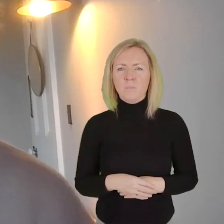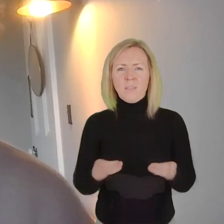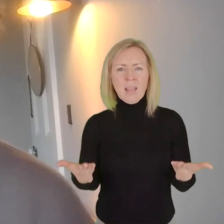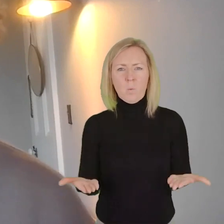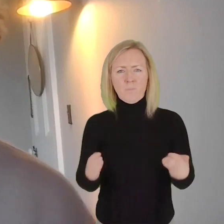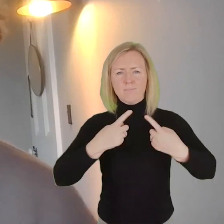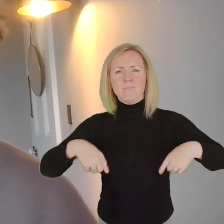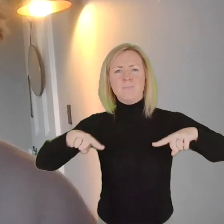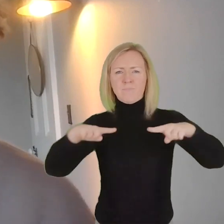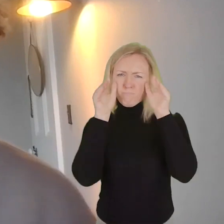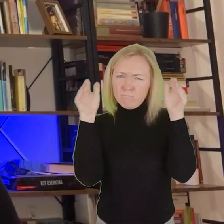That's what we're working on now.